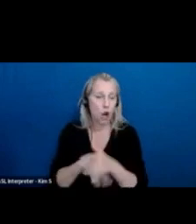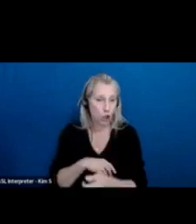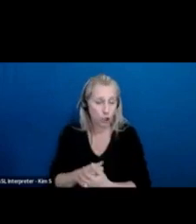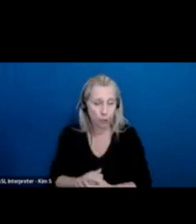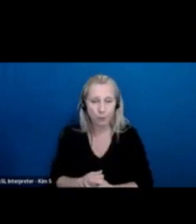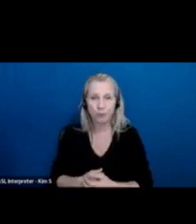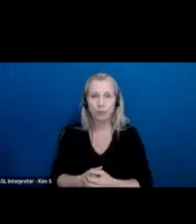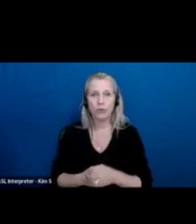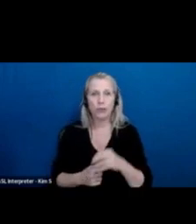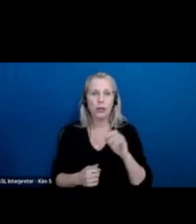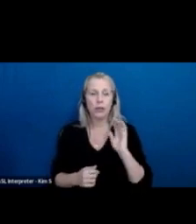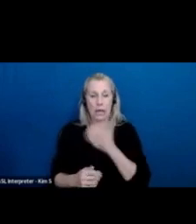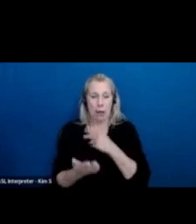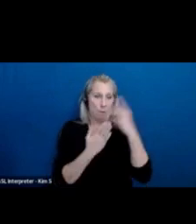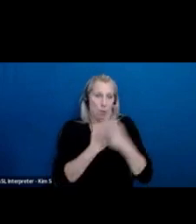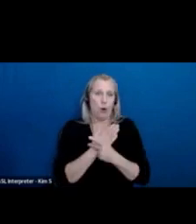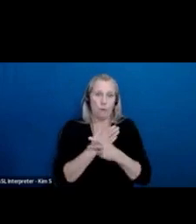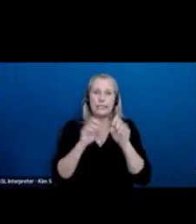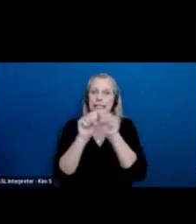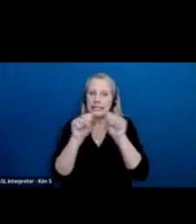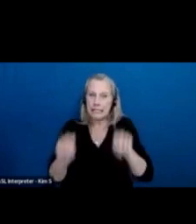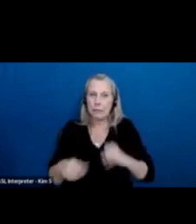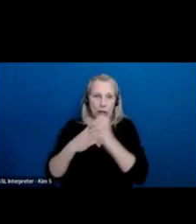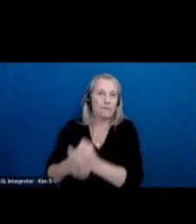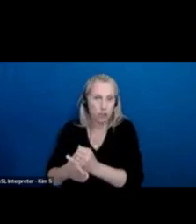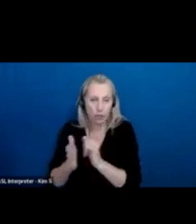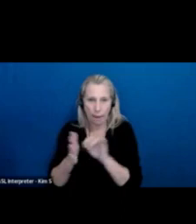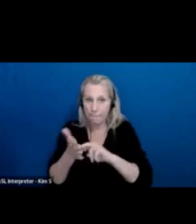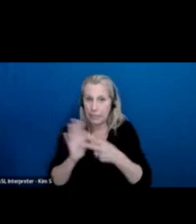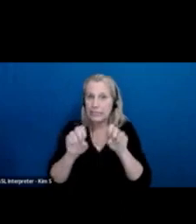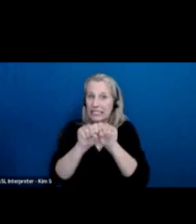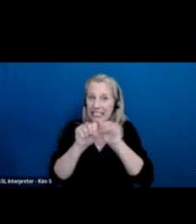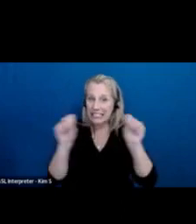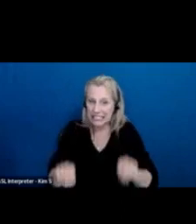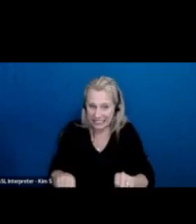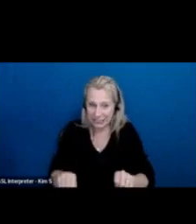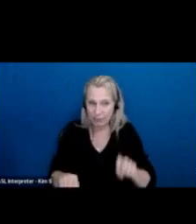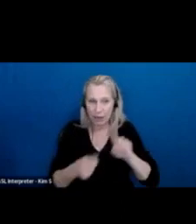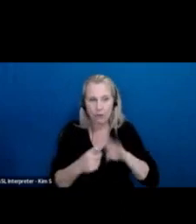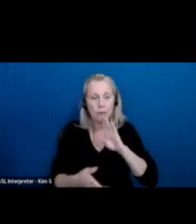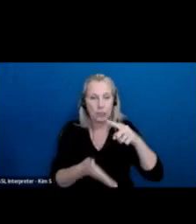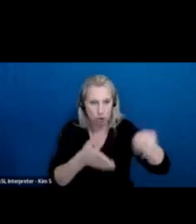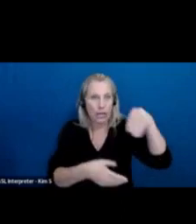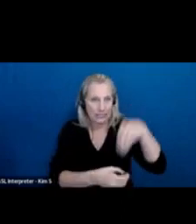wraparound is a system intervention means that systems have to stay checked in. And when we're talking about